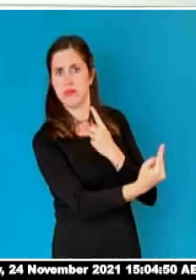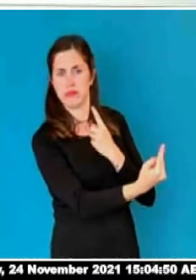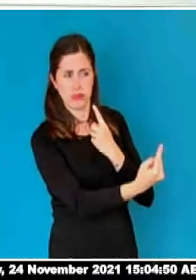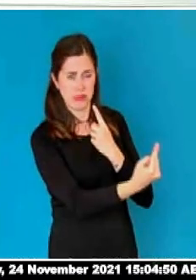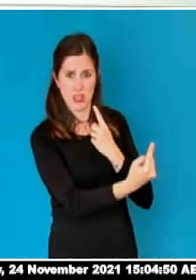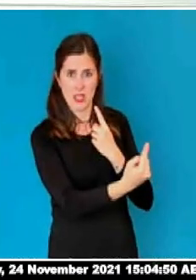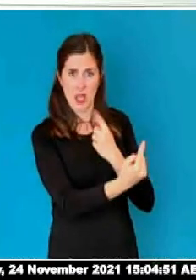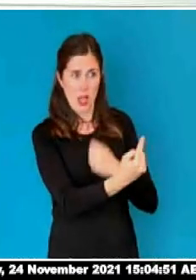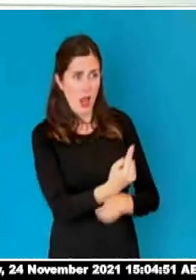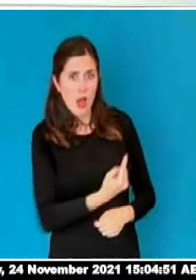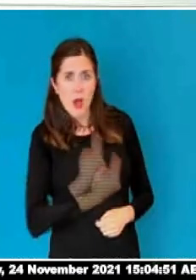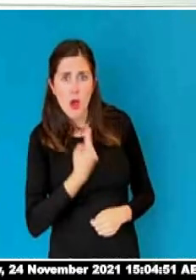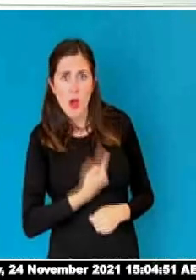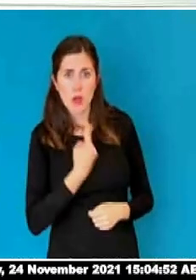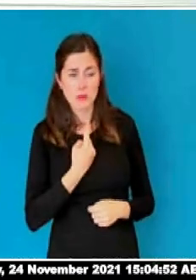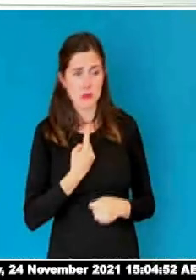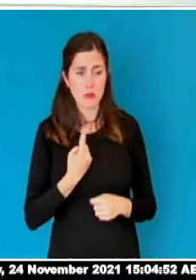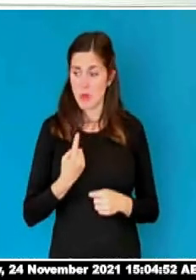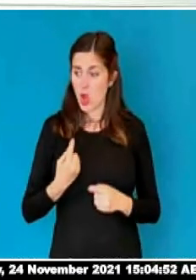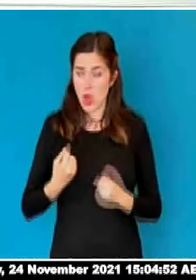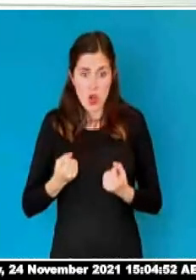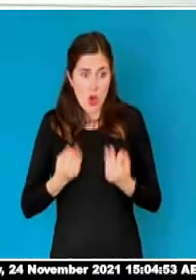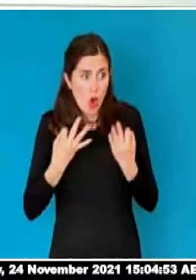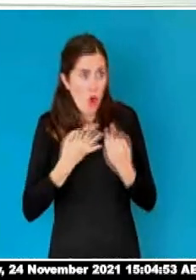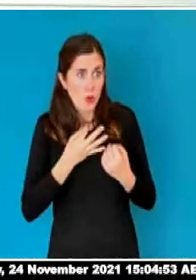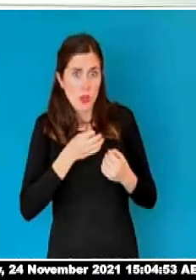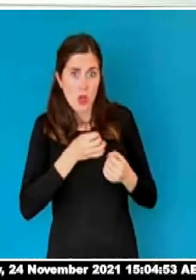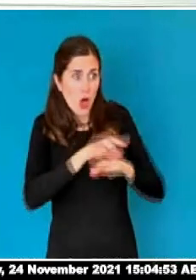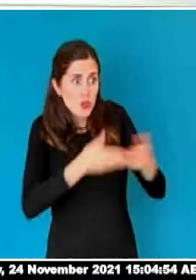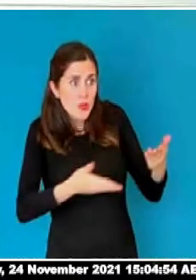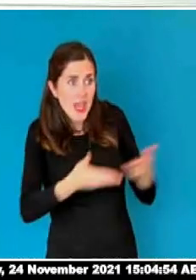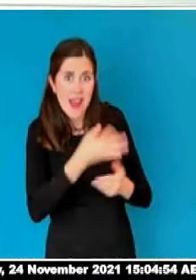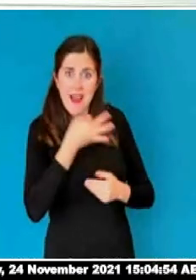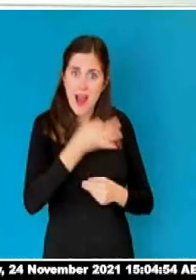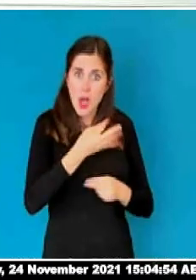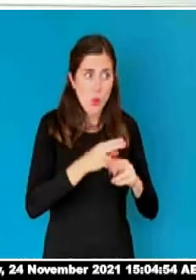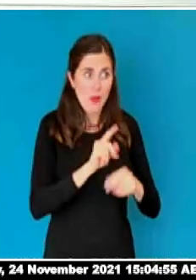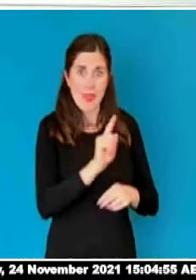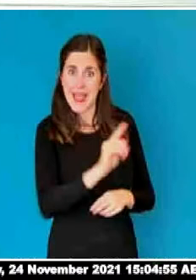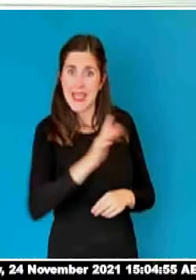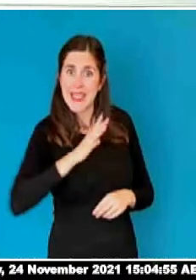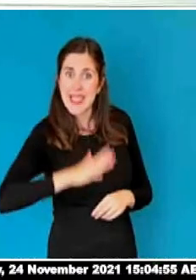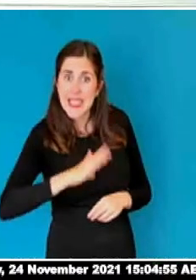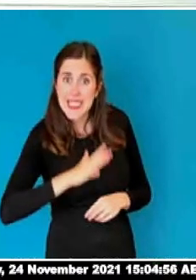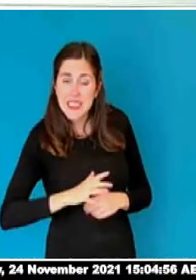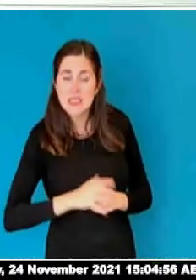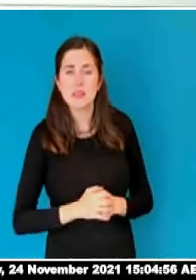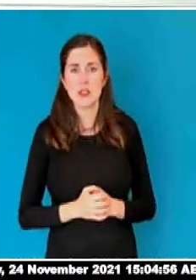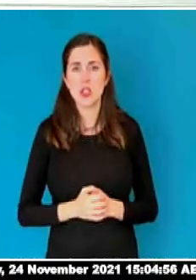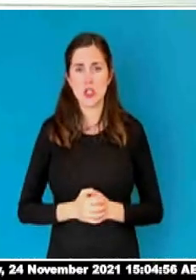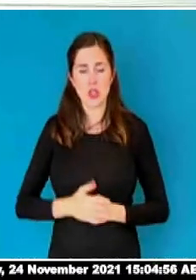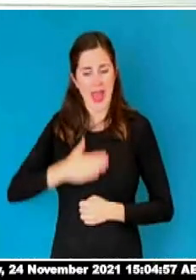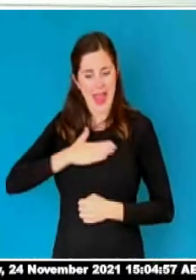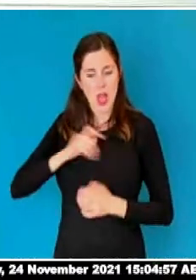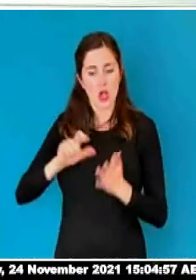or appropriate consultation and the point of the code of practice is to seek to arm